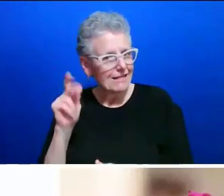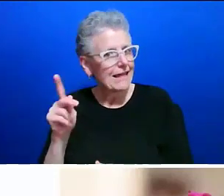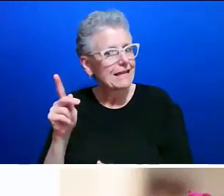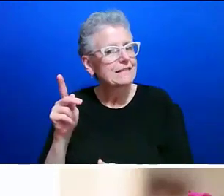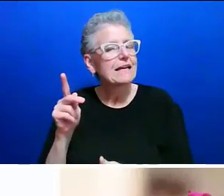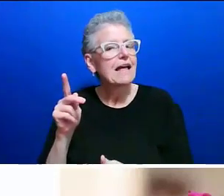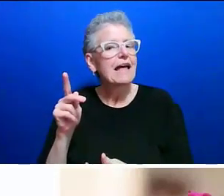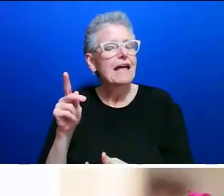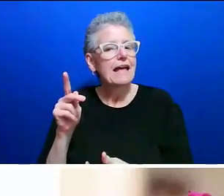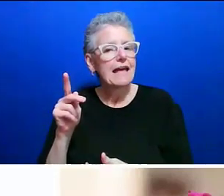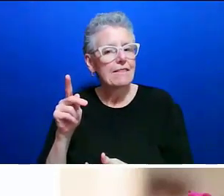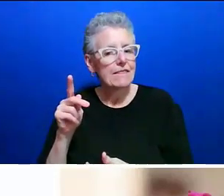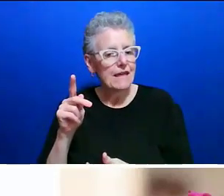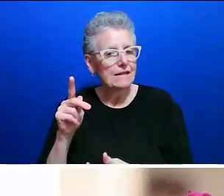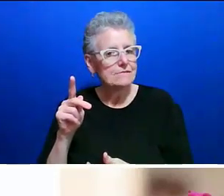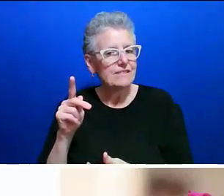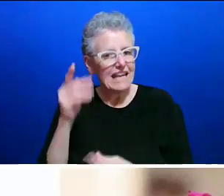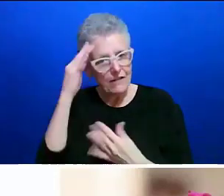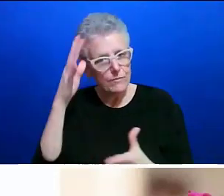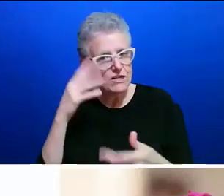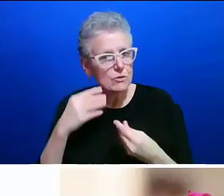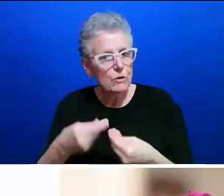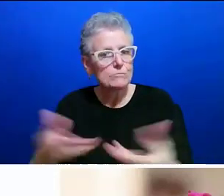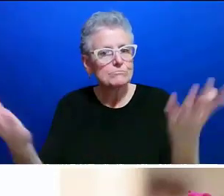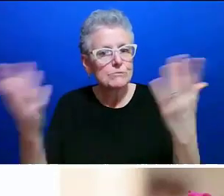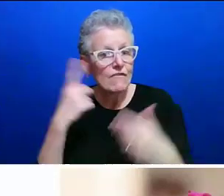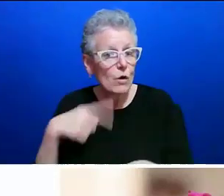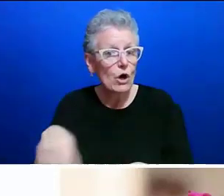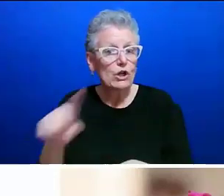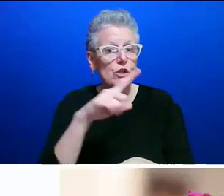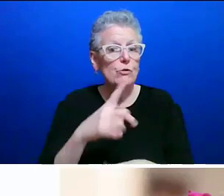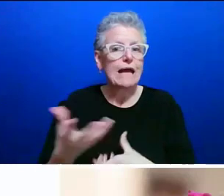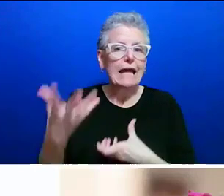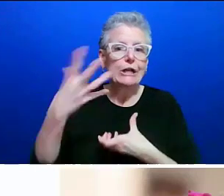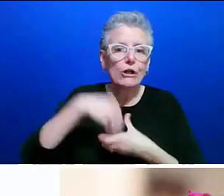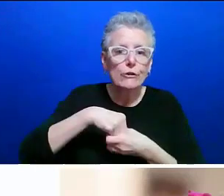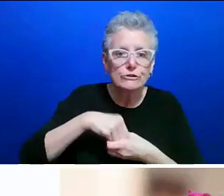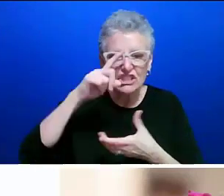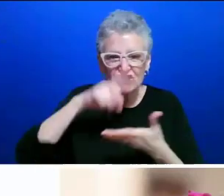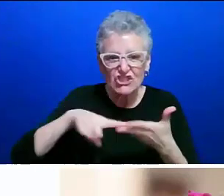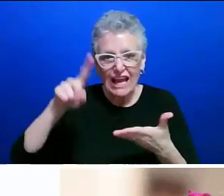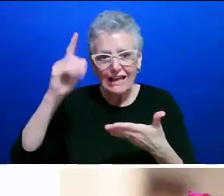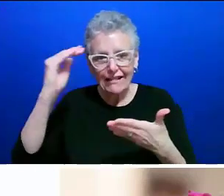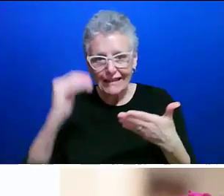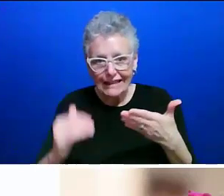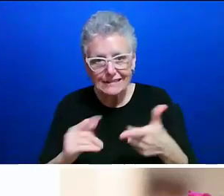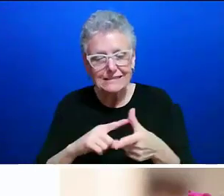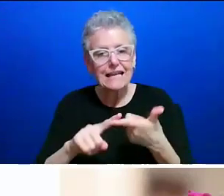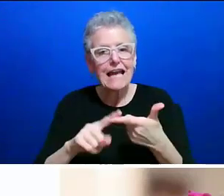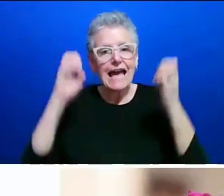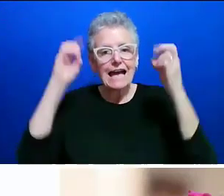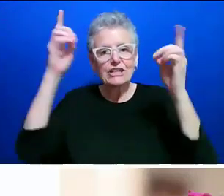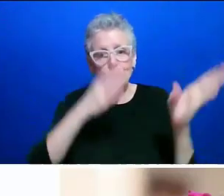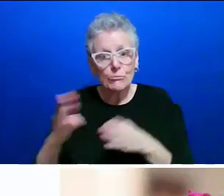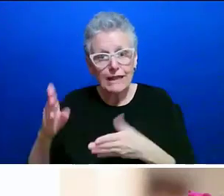that you're provided. So inclusion checklists, educational plan checklists. We will make sure